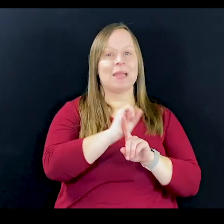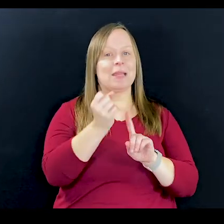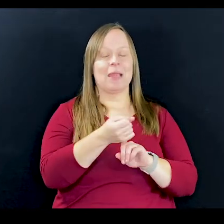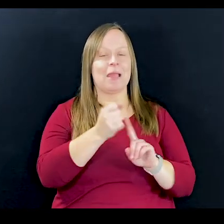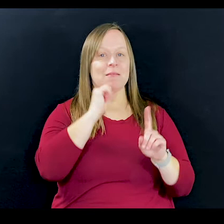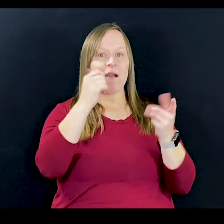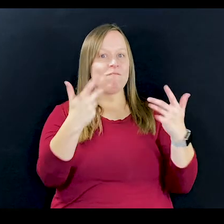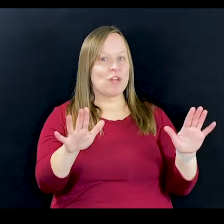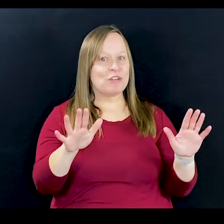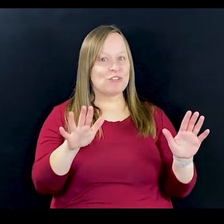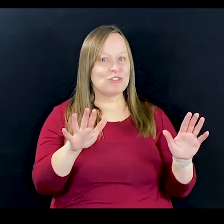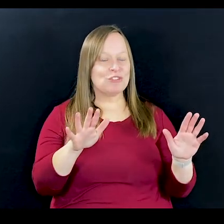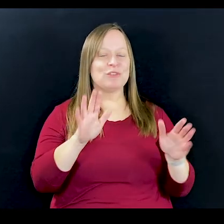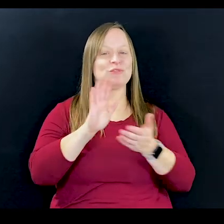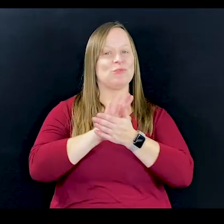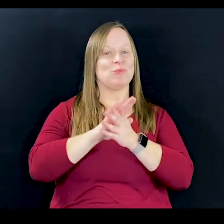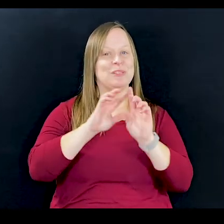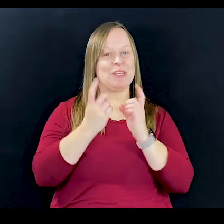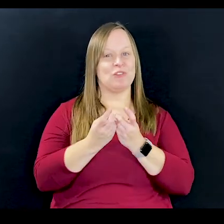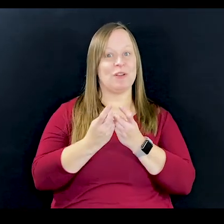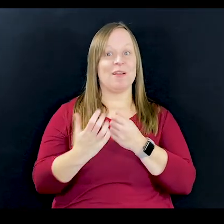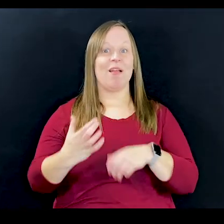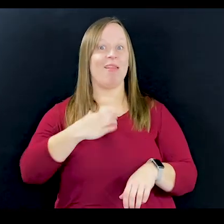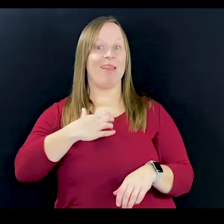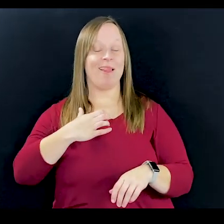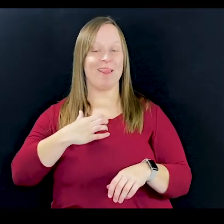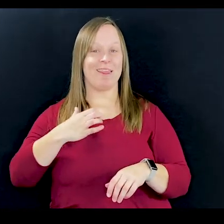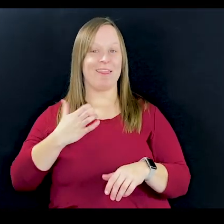case wasn't over at that point because the school district decided to appeal.